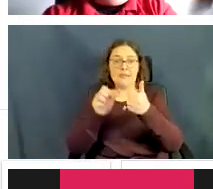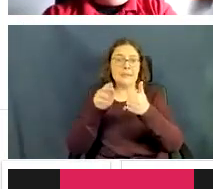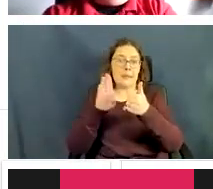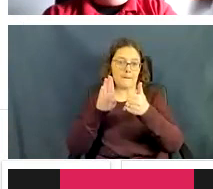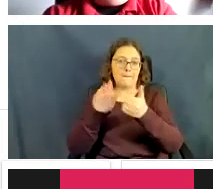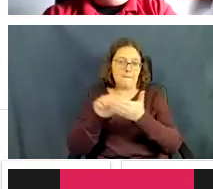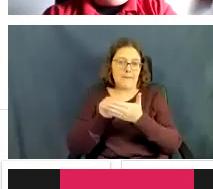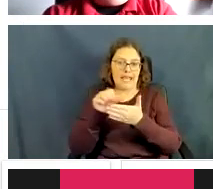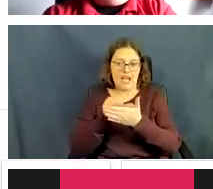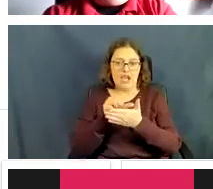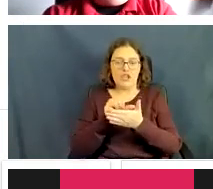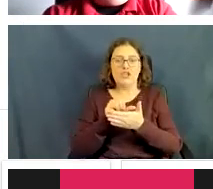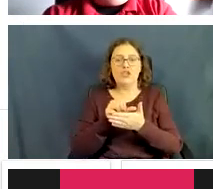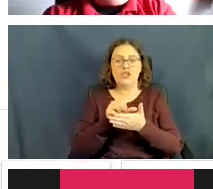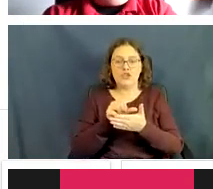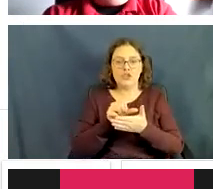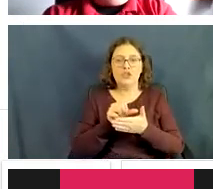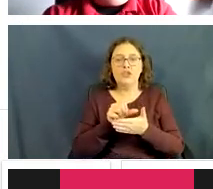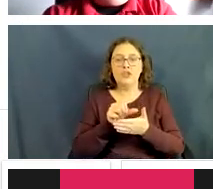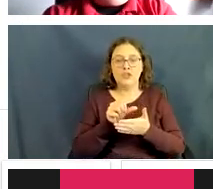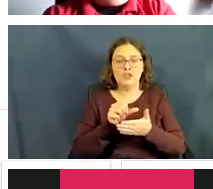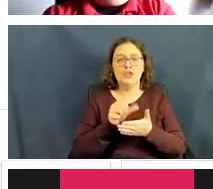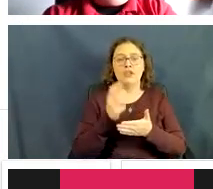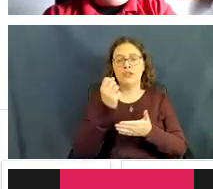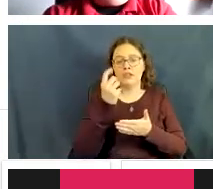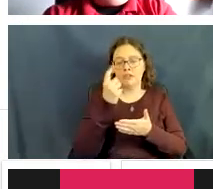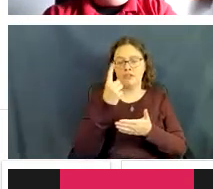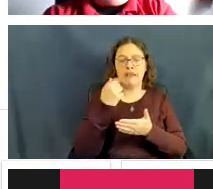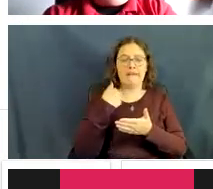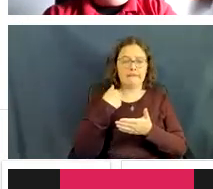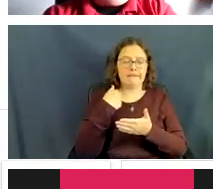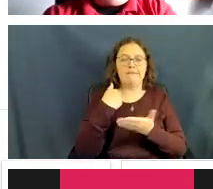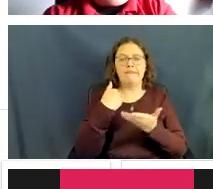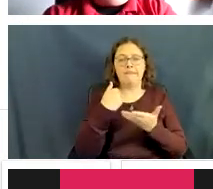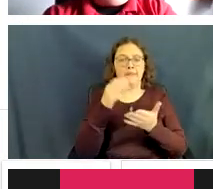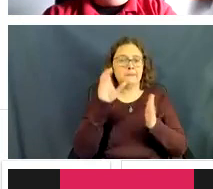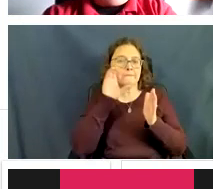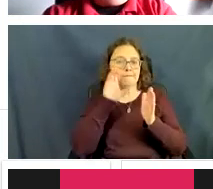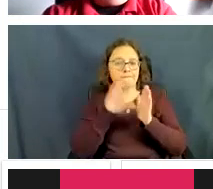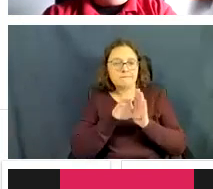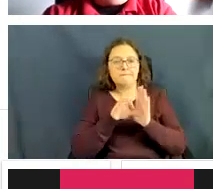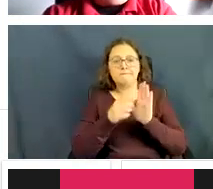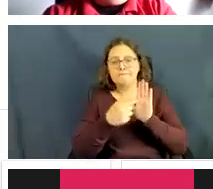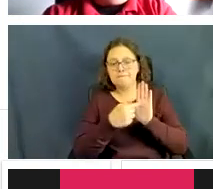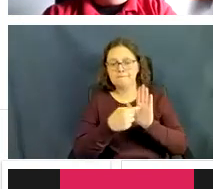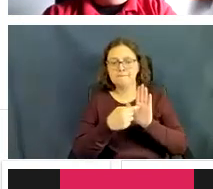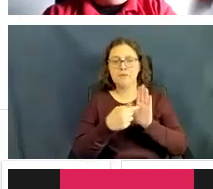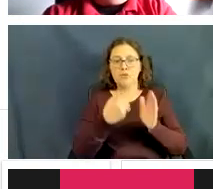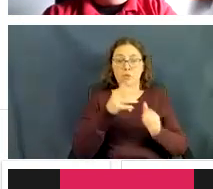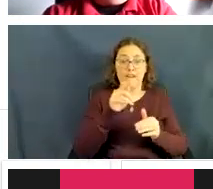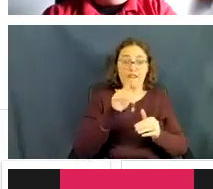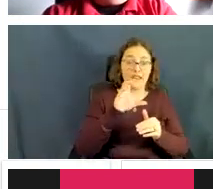To a person who is a published viewer and can review the